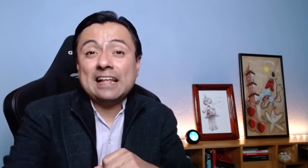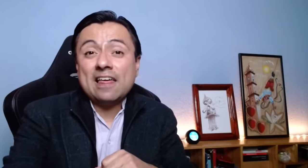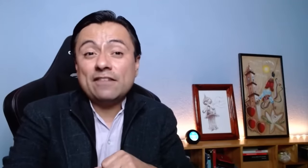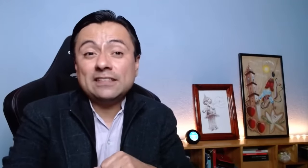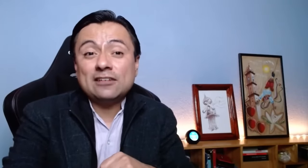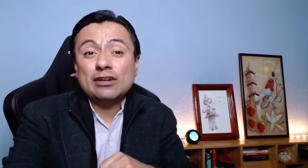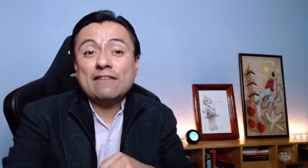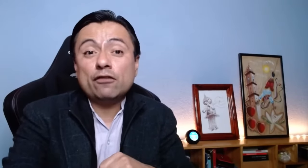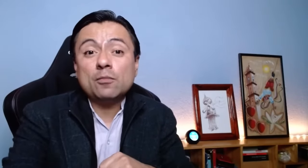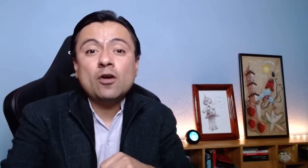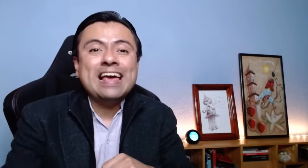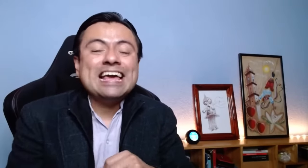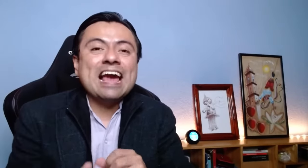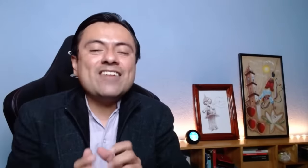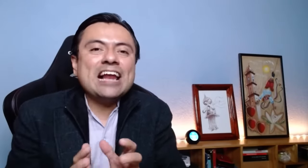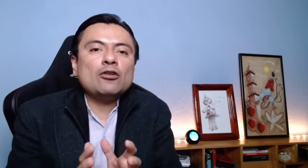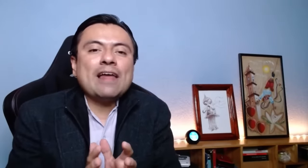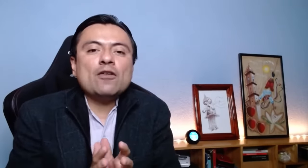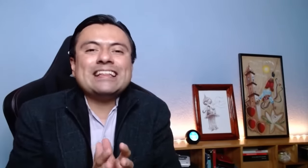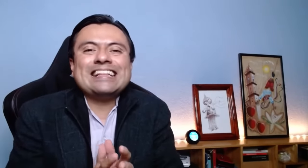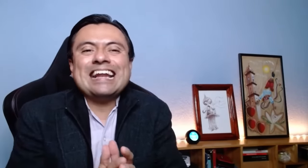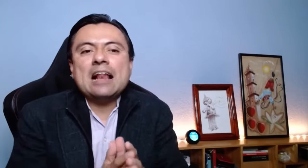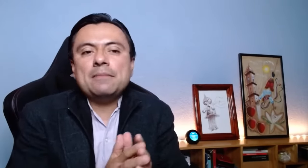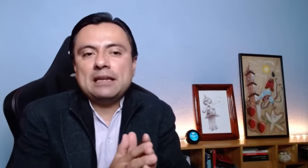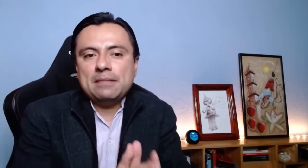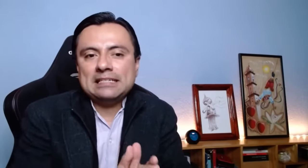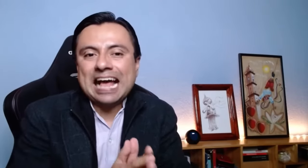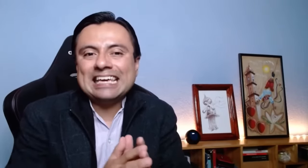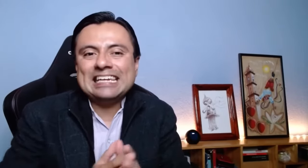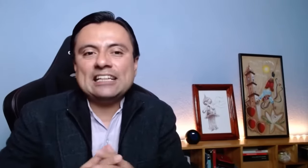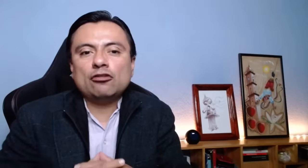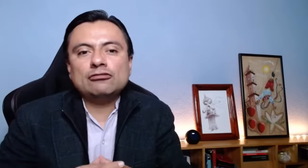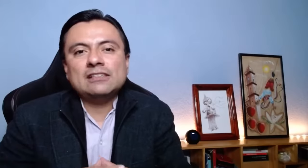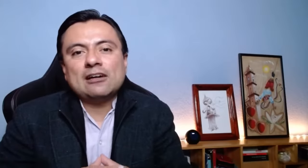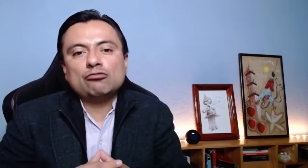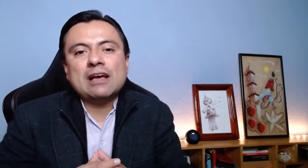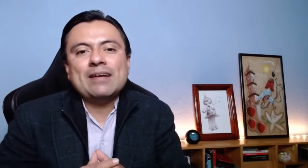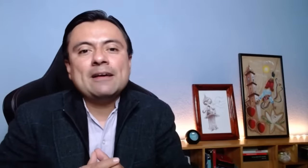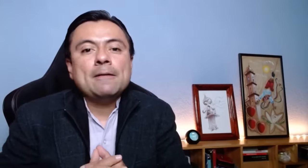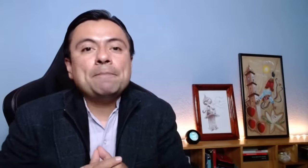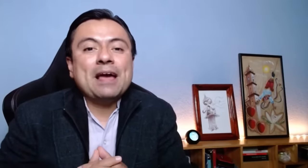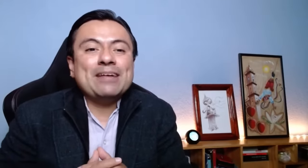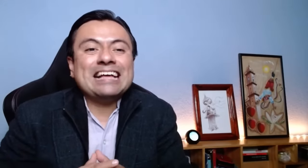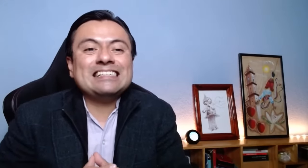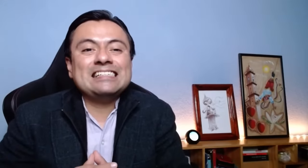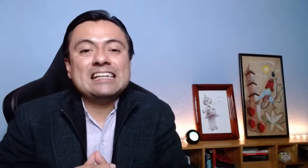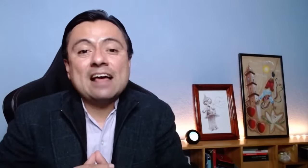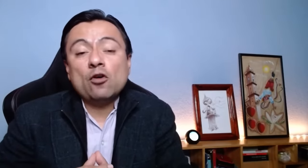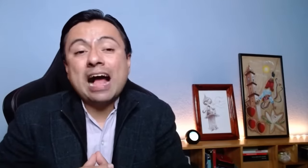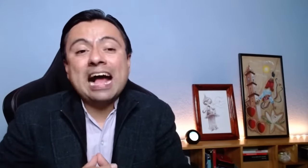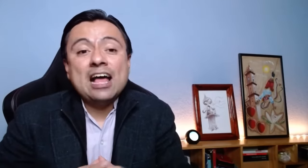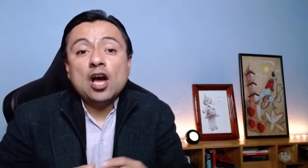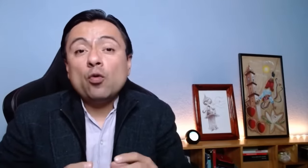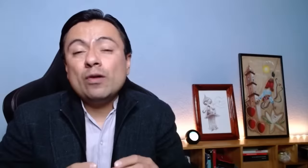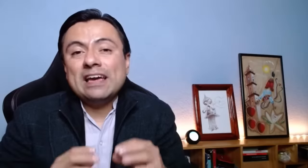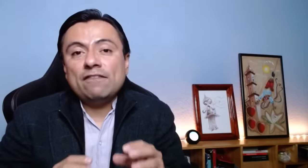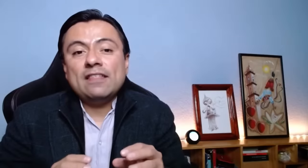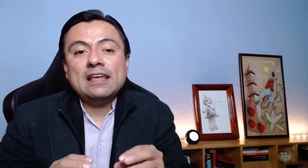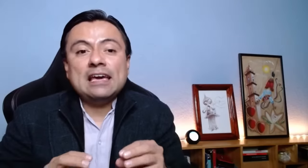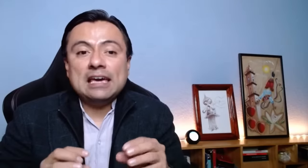Secretary of National Defense reported that he had managed to stop minimix who was then accused of